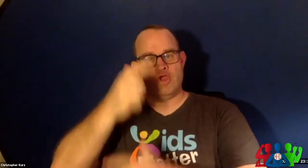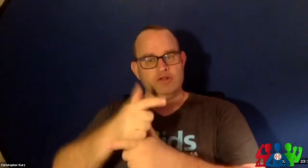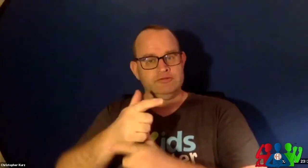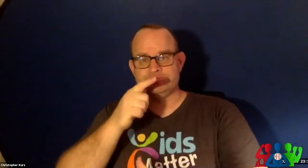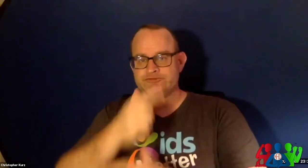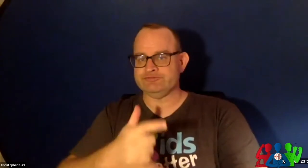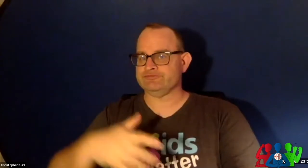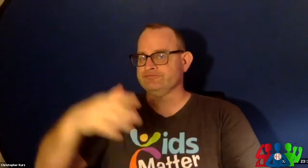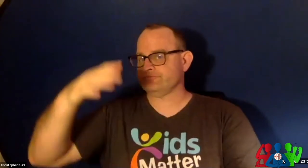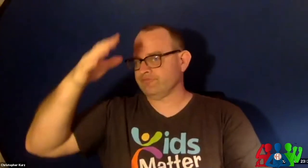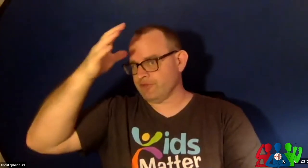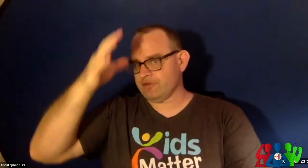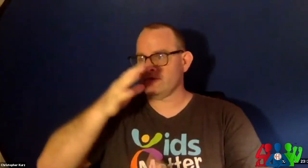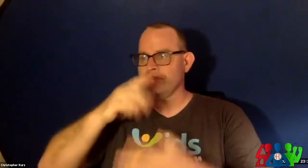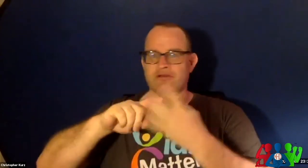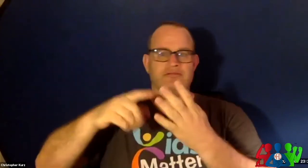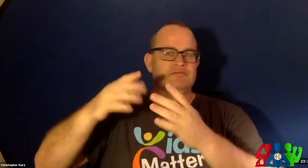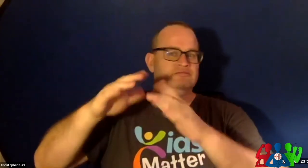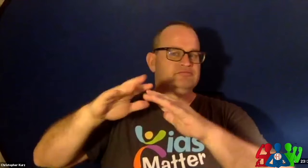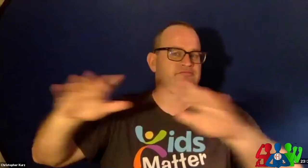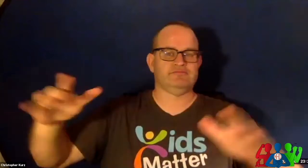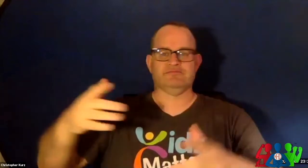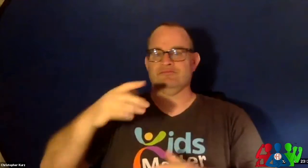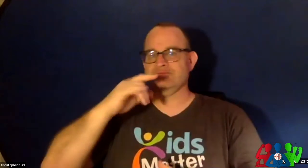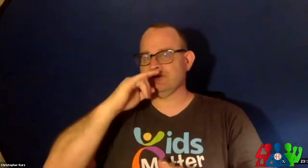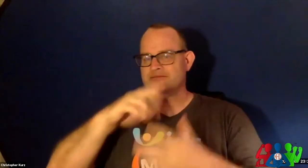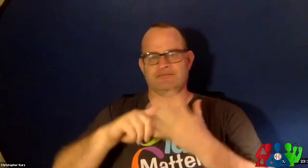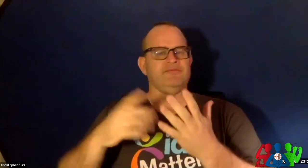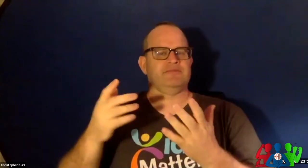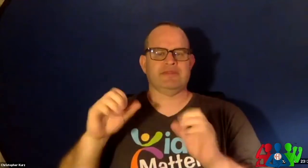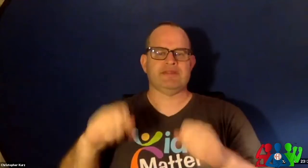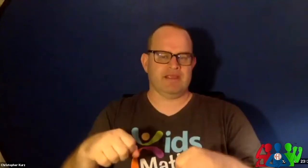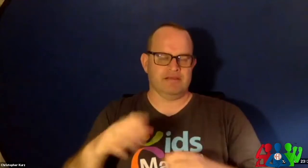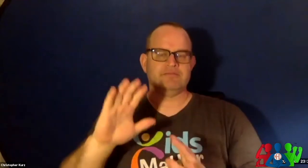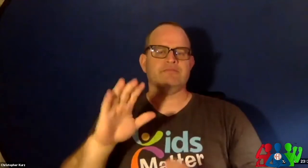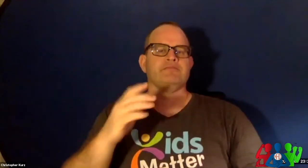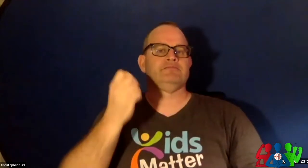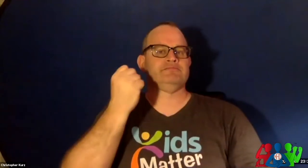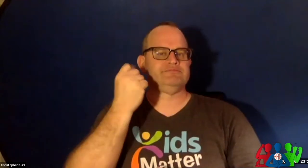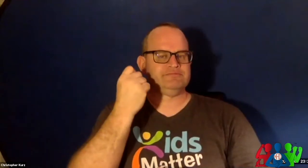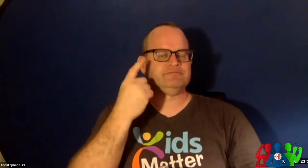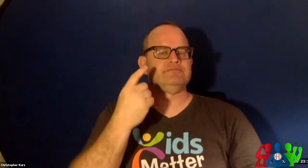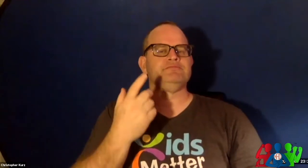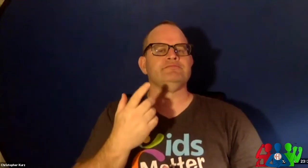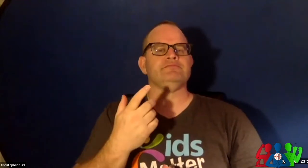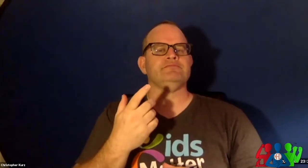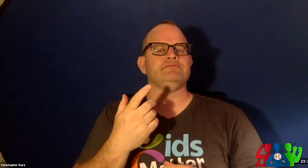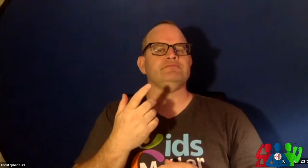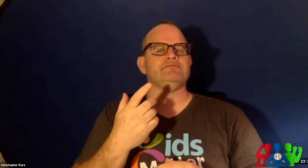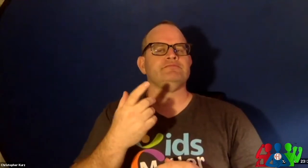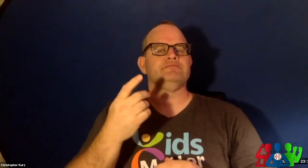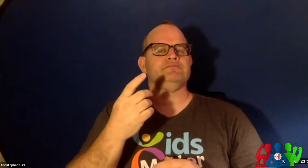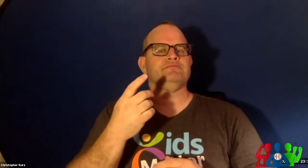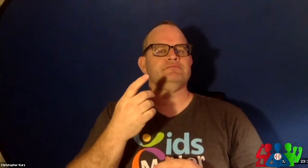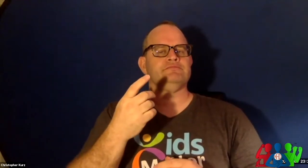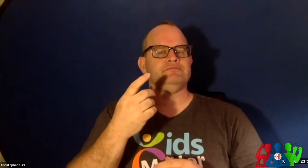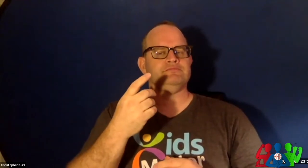Anyone can be involved in this project: family members, brothers, sisters, parents,